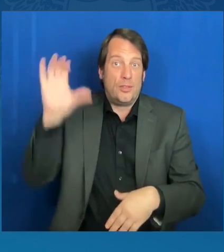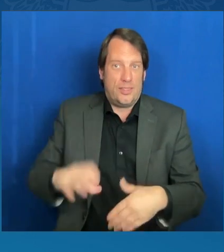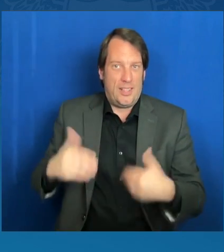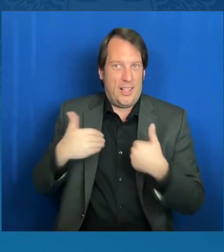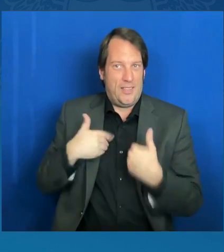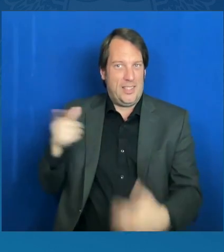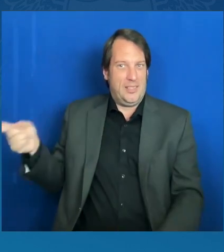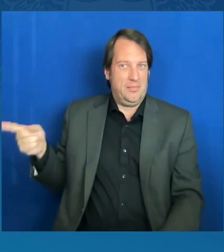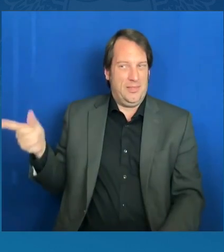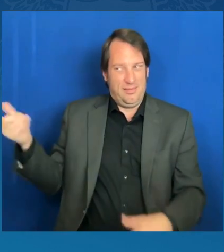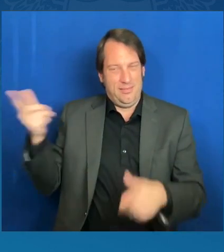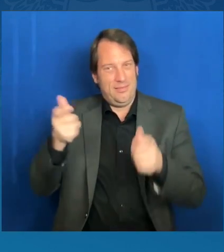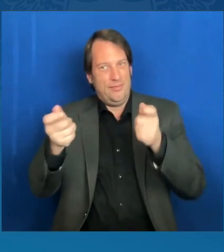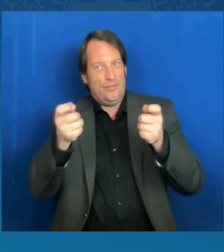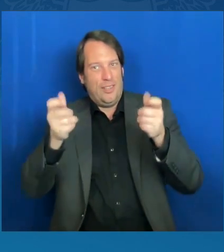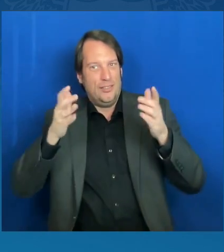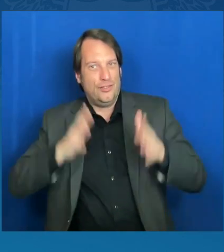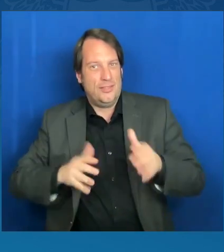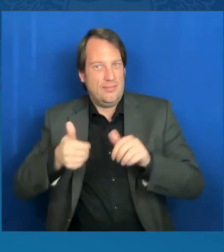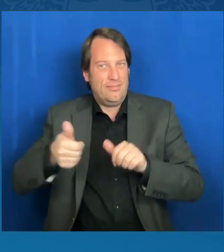and my pleasure to introduce my friend, Dr. Chico